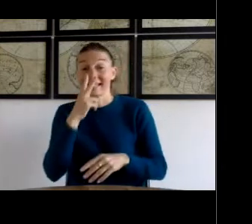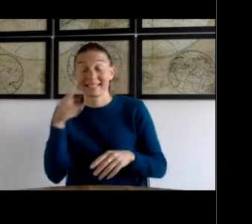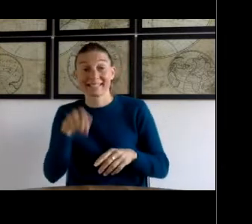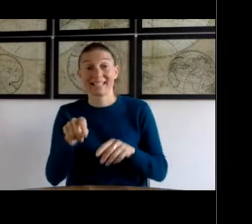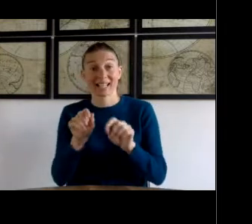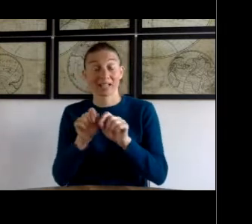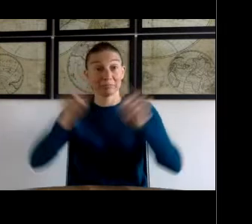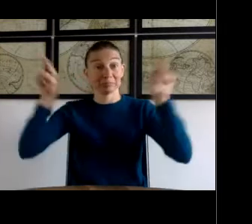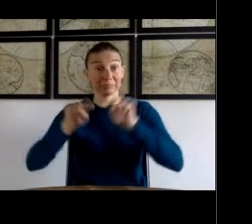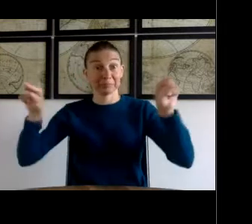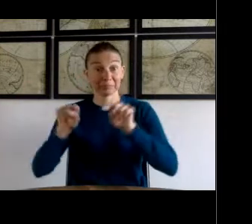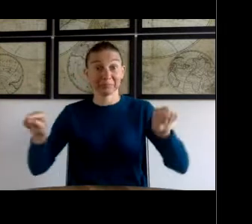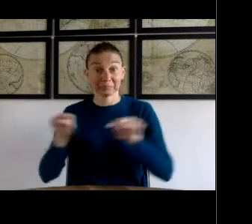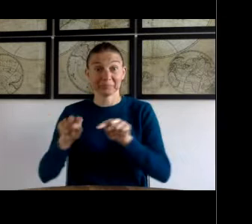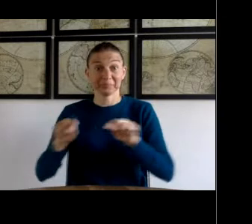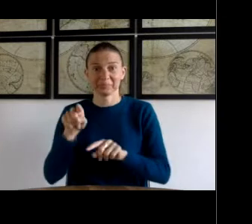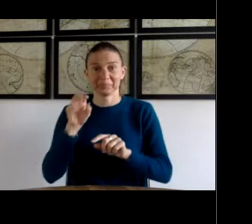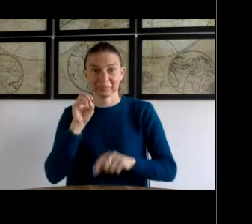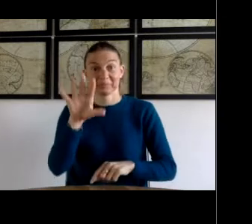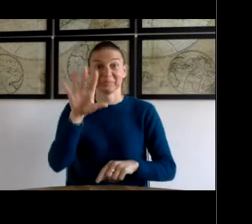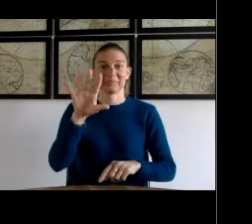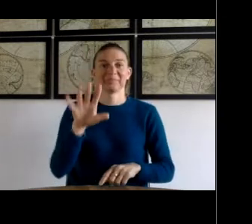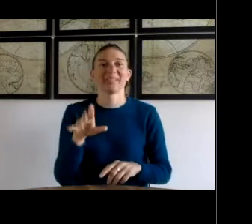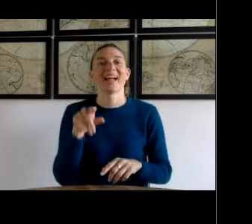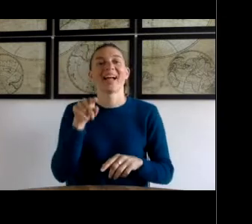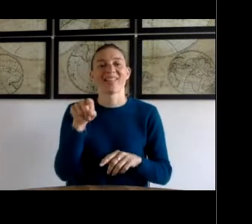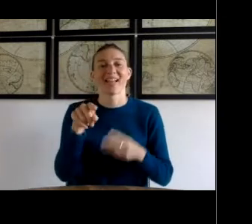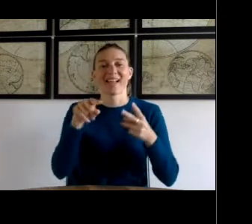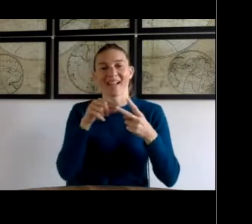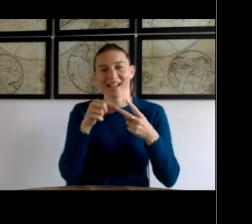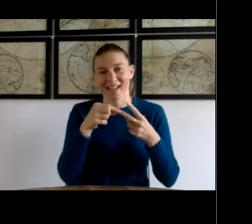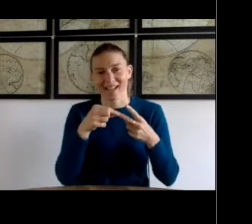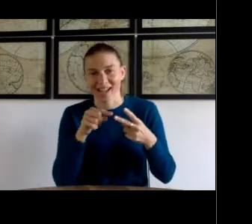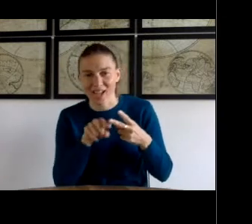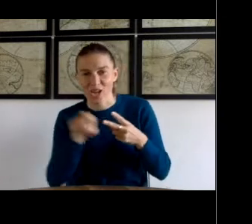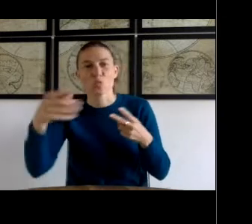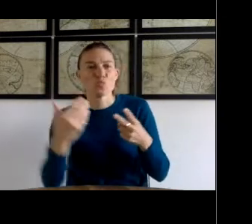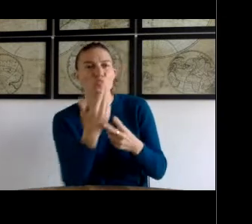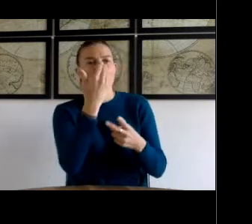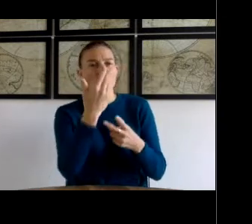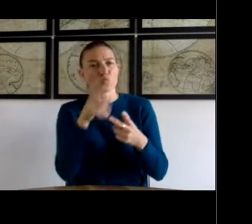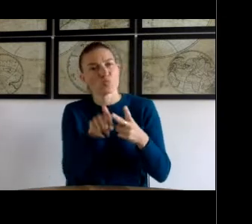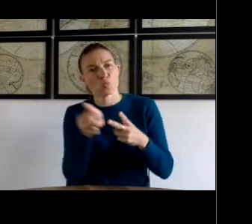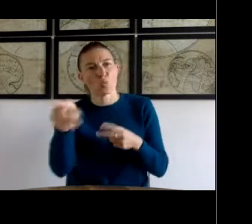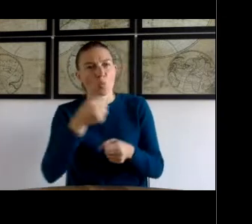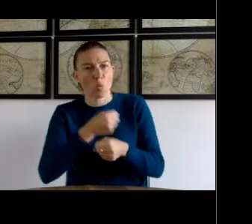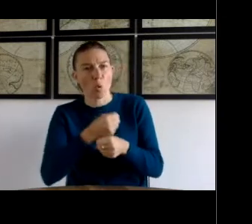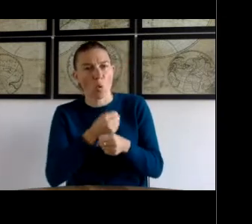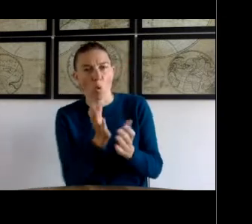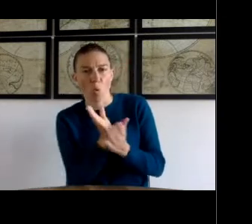that's where the new strand appears and that is solidarity activities